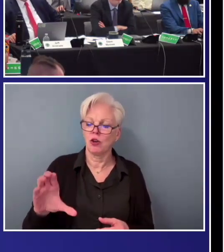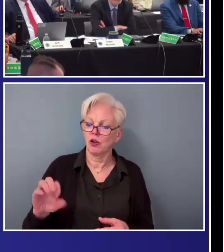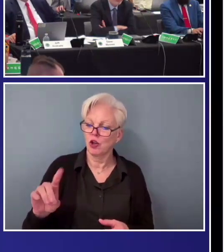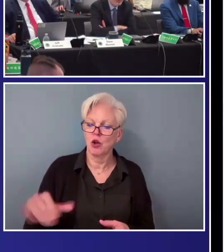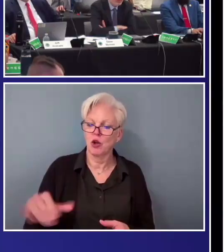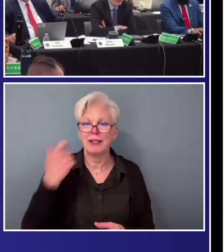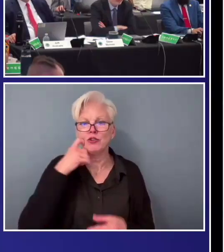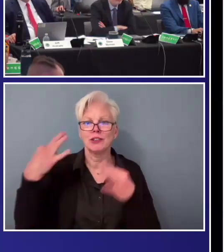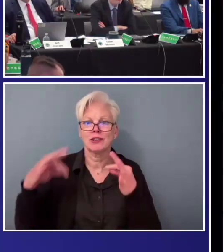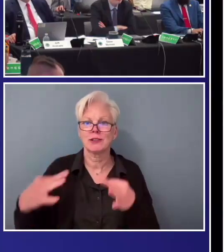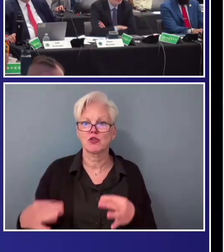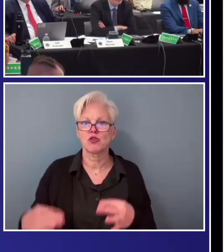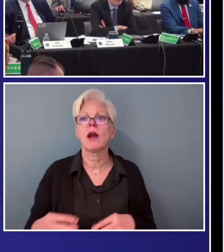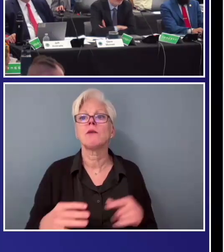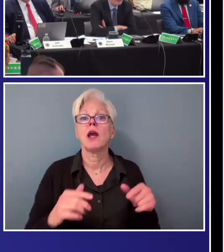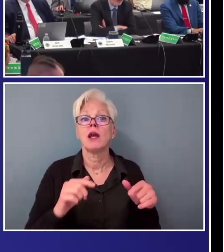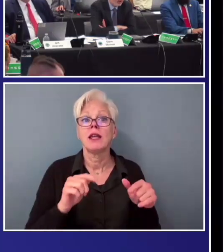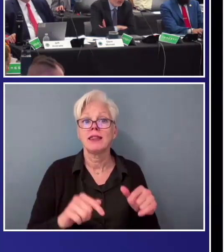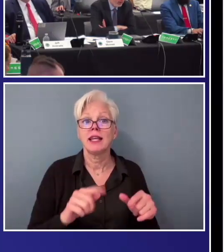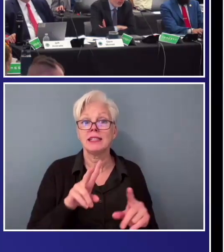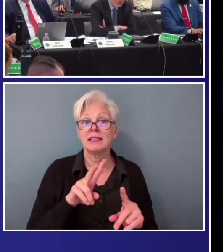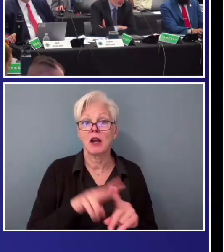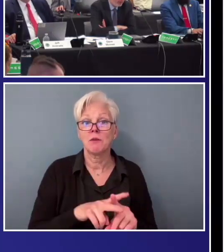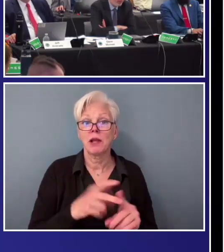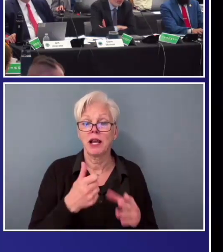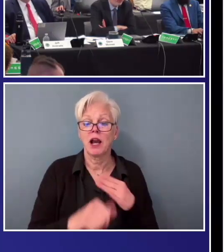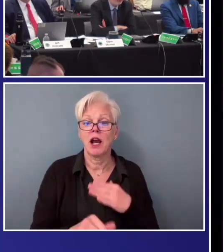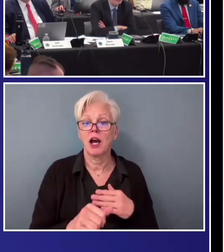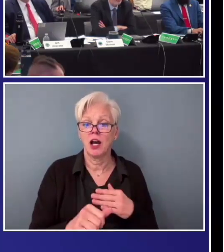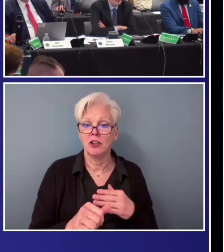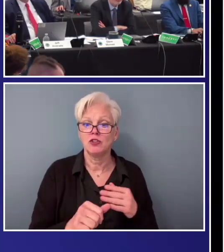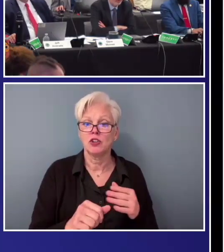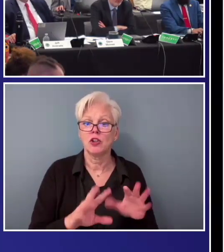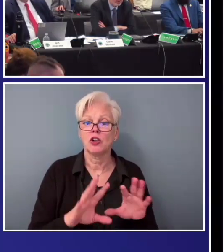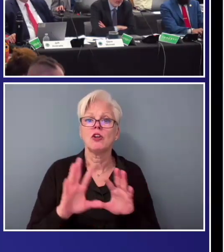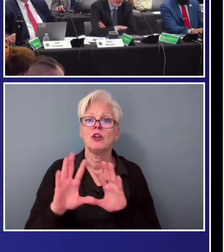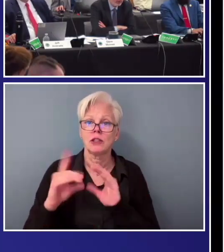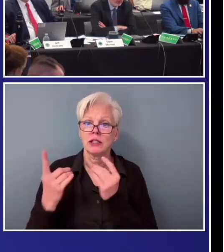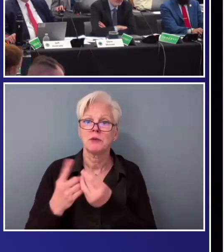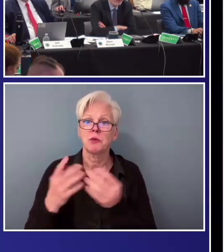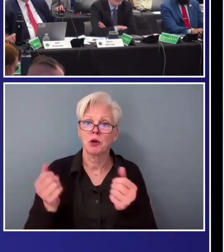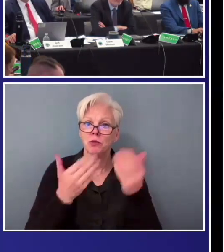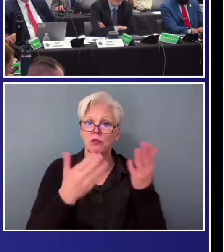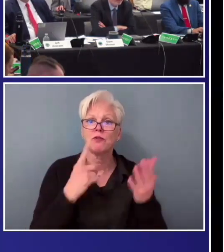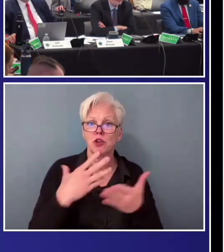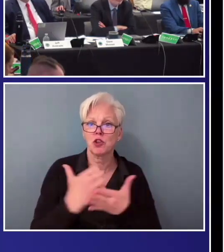As I mentioned, this only applies now under the Department's proposal to, to the earnings premium measure.